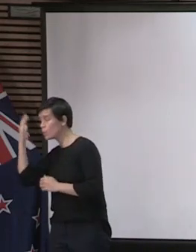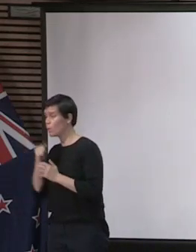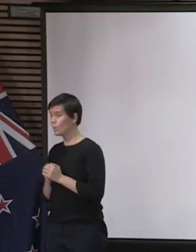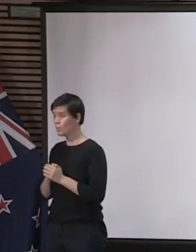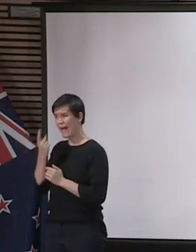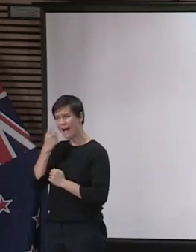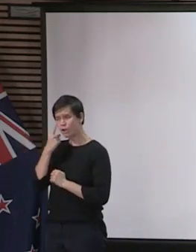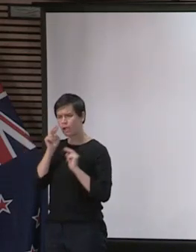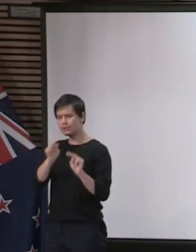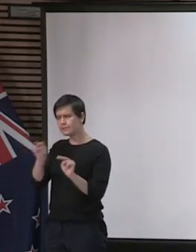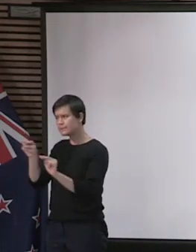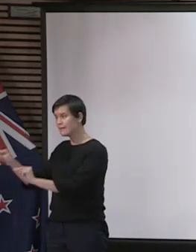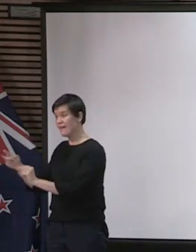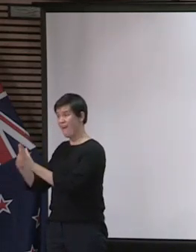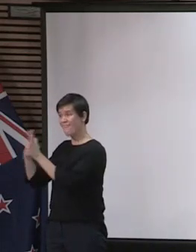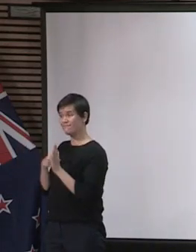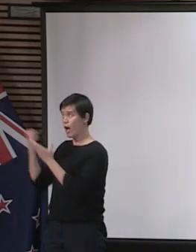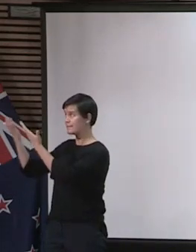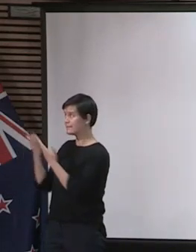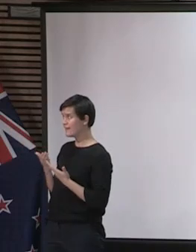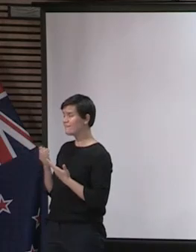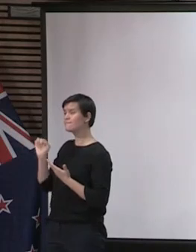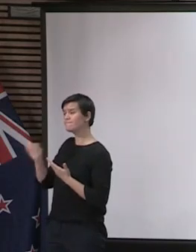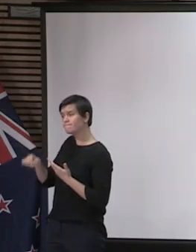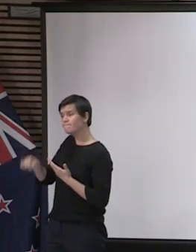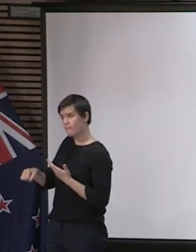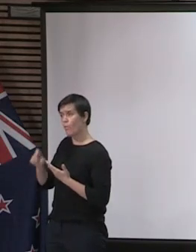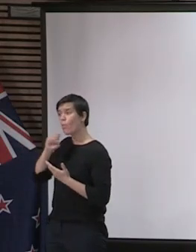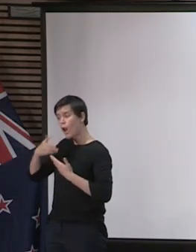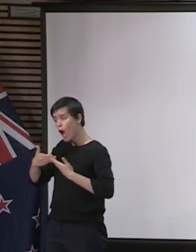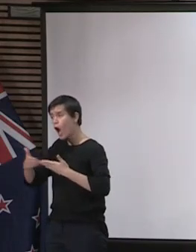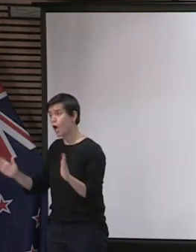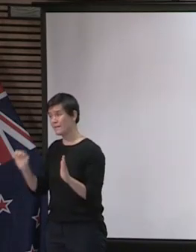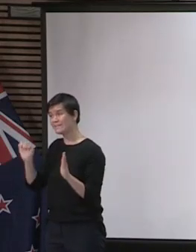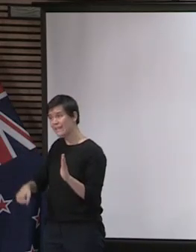alert Level 3 approach in the school-based environment and